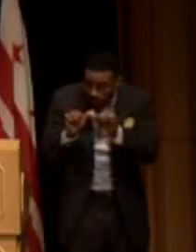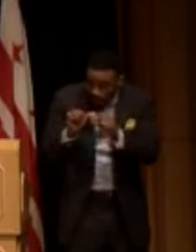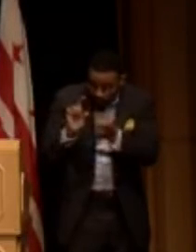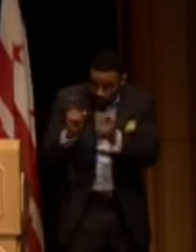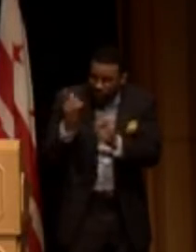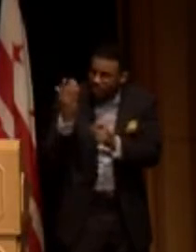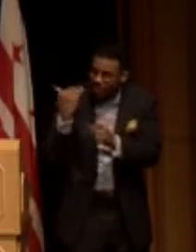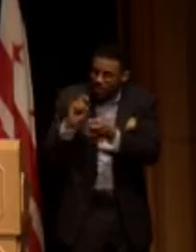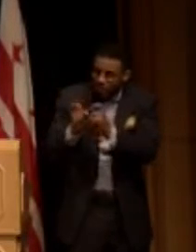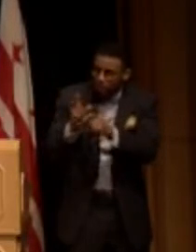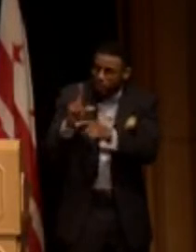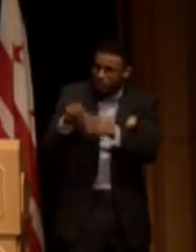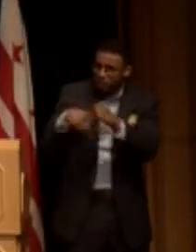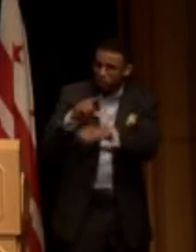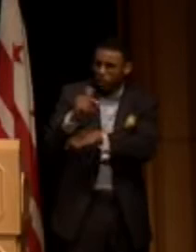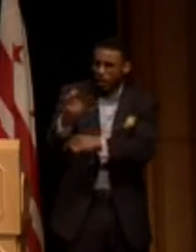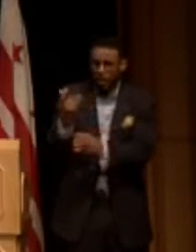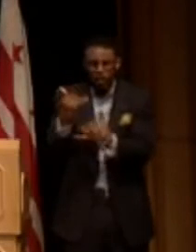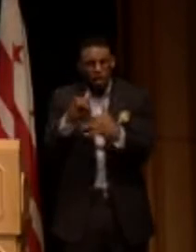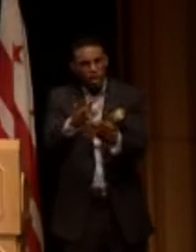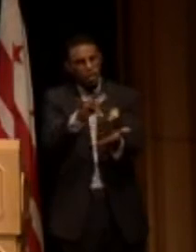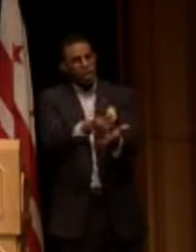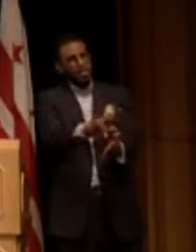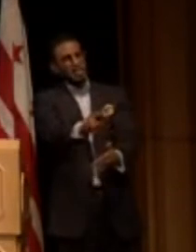2011 AND WE ARE NOW IN THE MIDDLE OF THE SECOND AMENDMENT